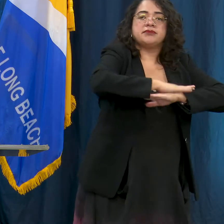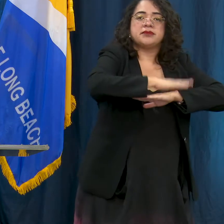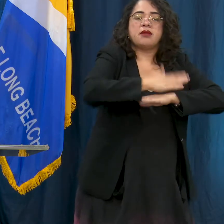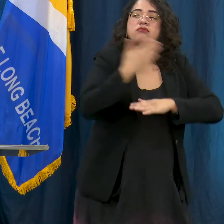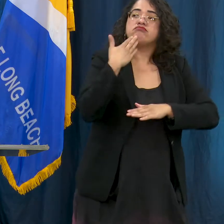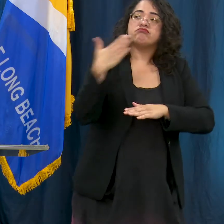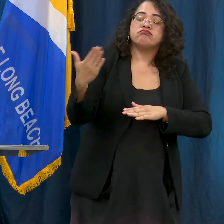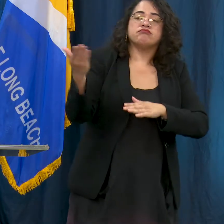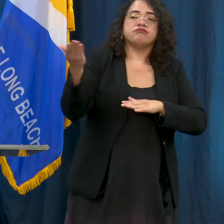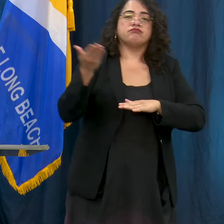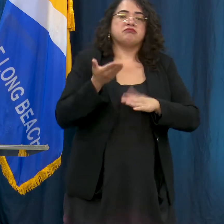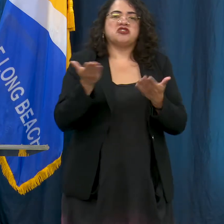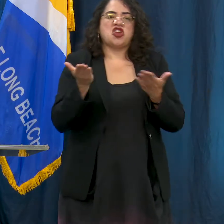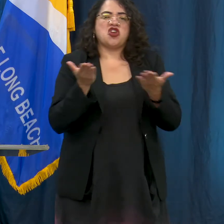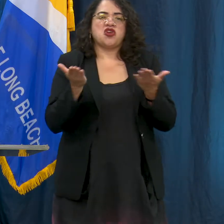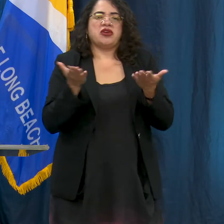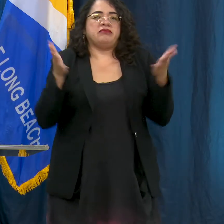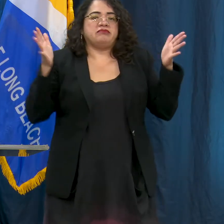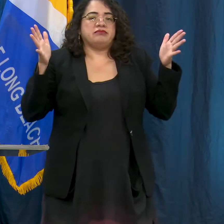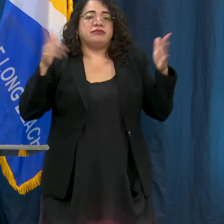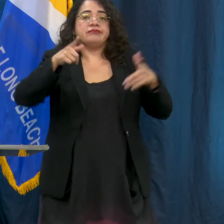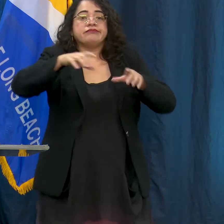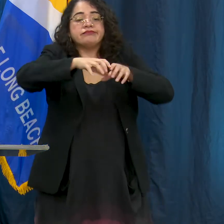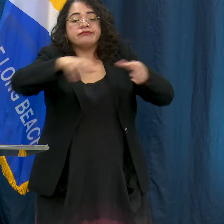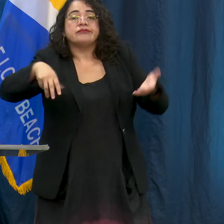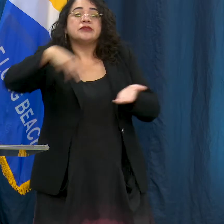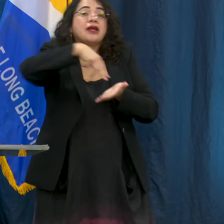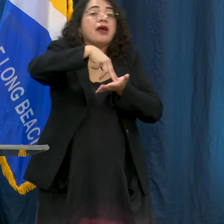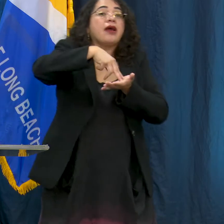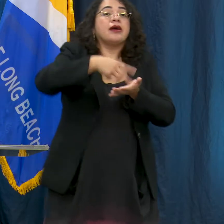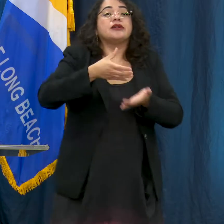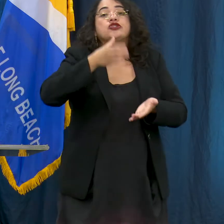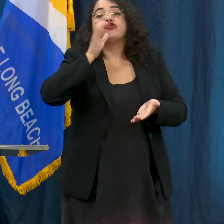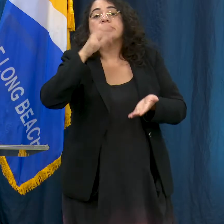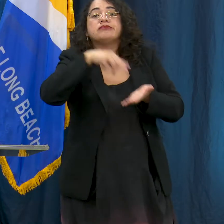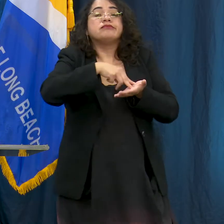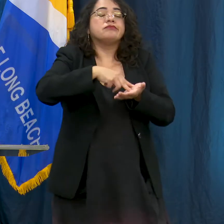settings to open and for people to be able to participate. Also, nail salons but